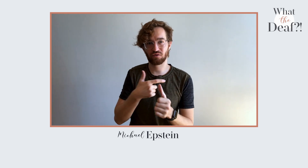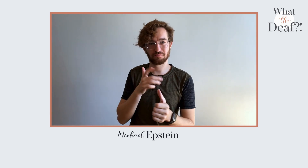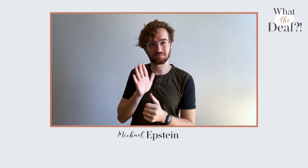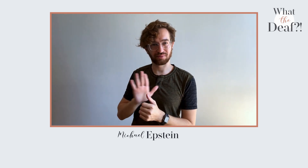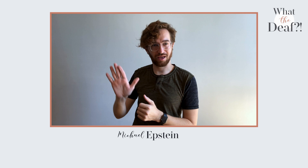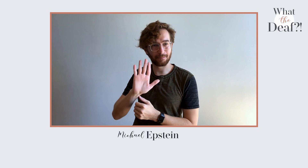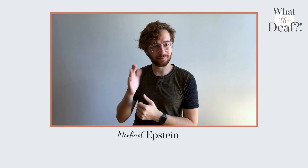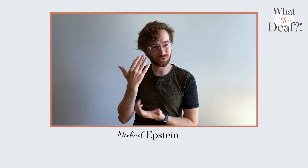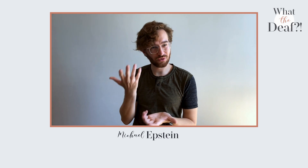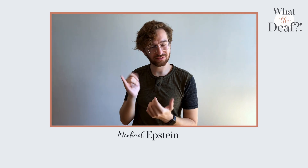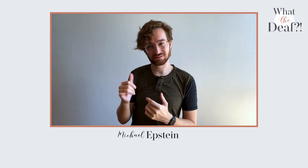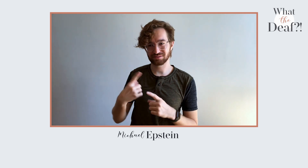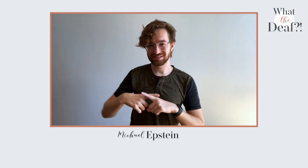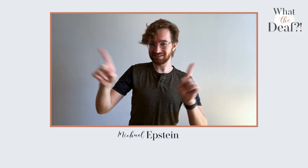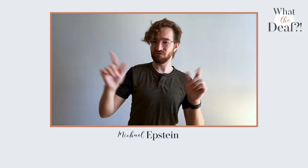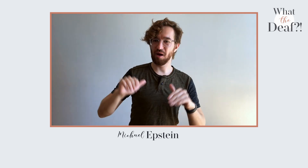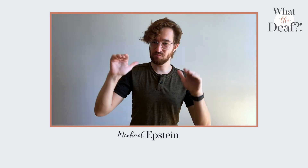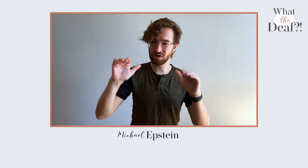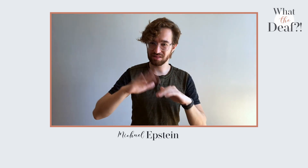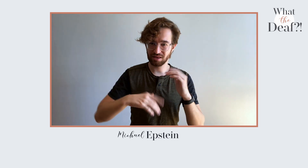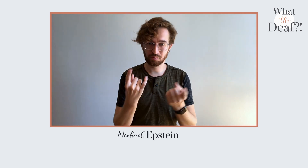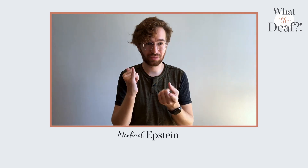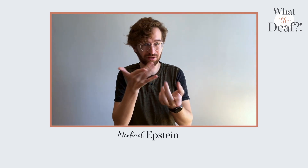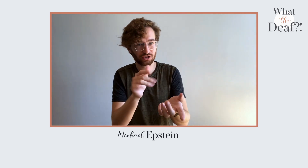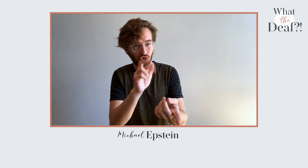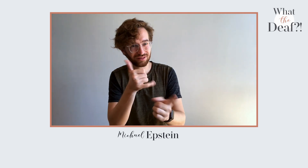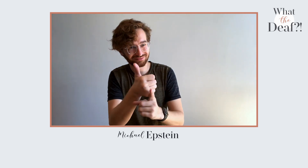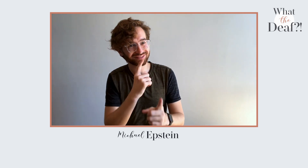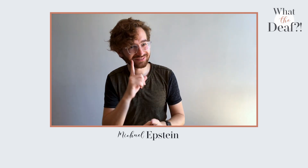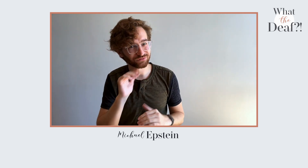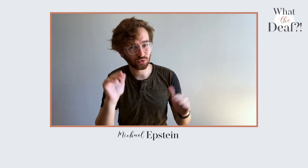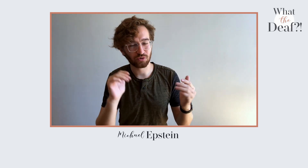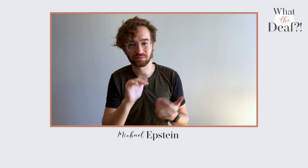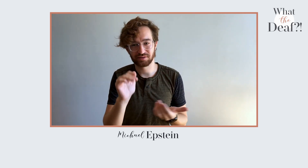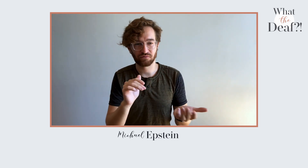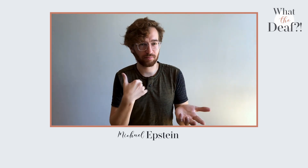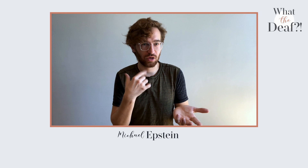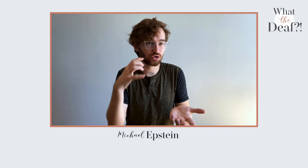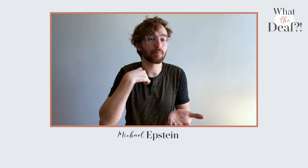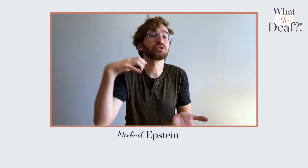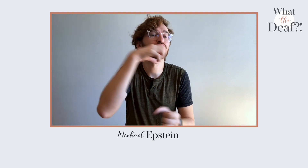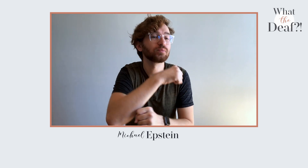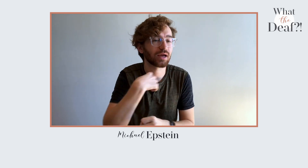So that's a different upbringing than maybe someone else who's deaf and that's just an assumption that I'm making